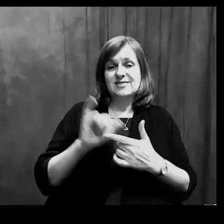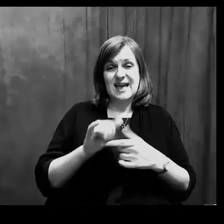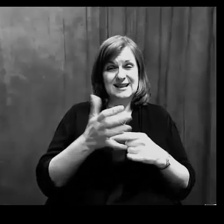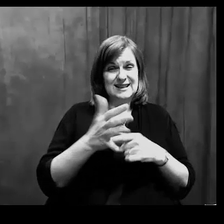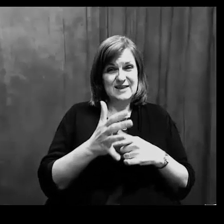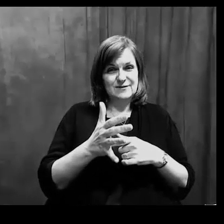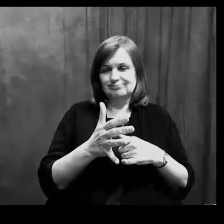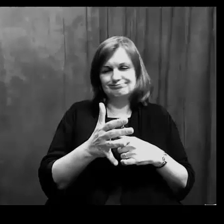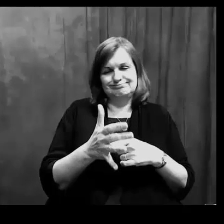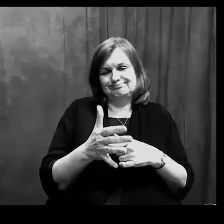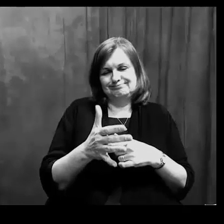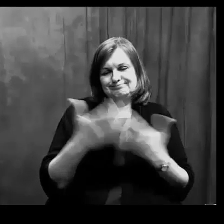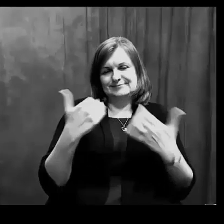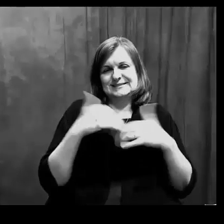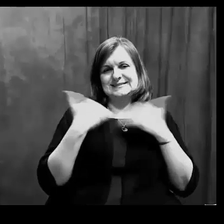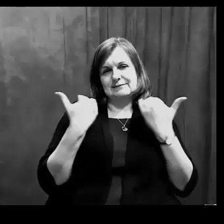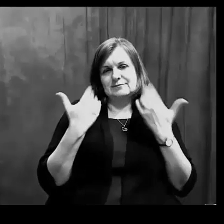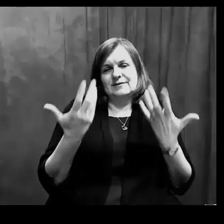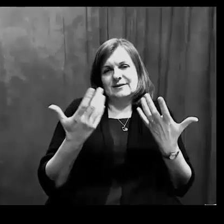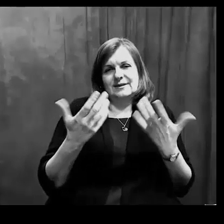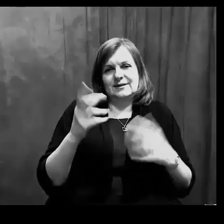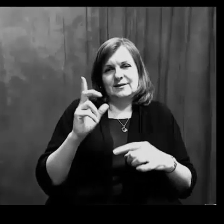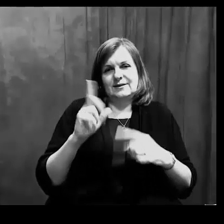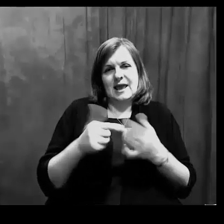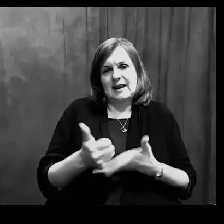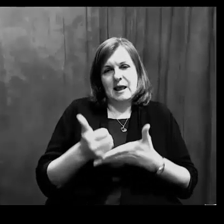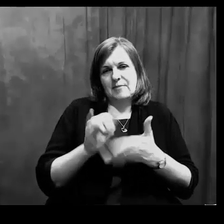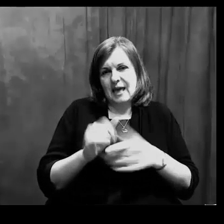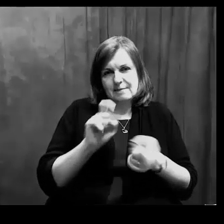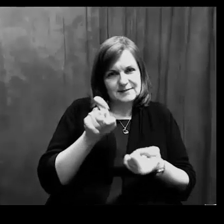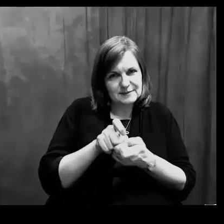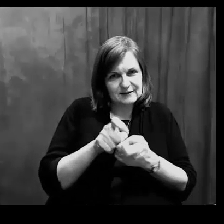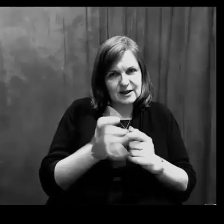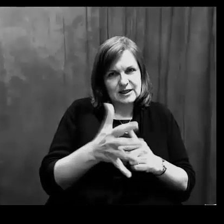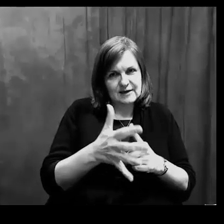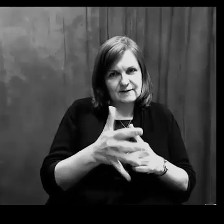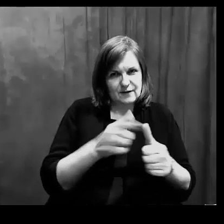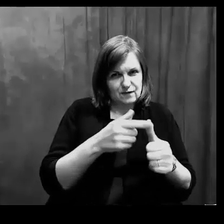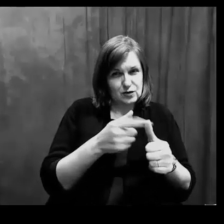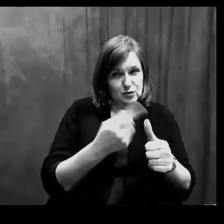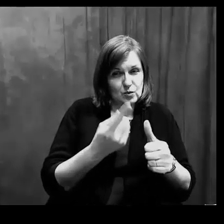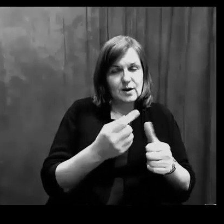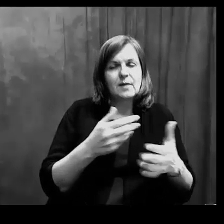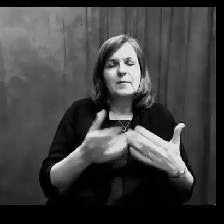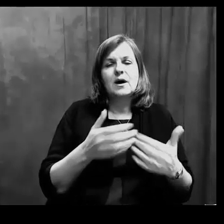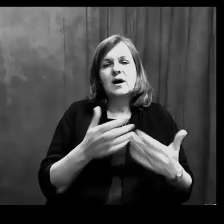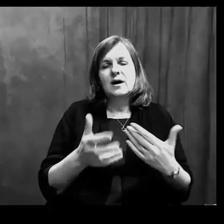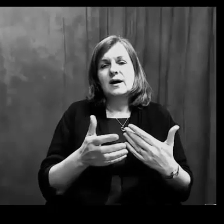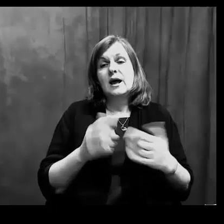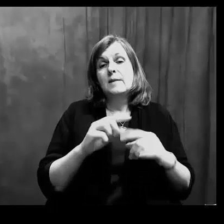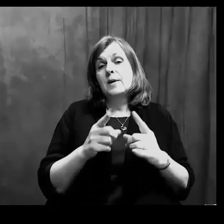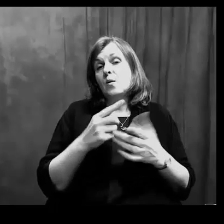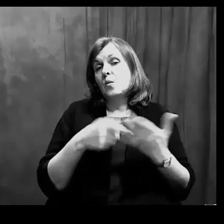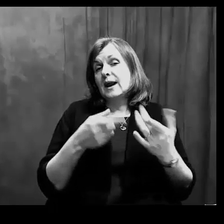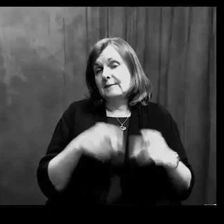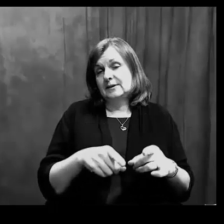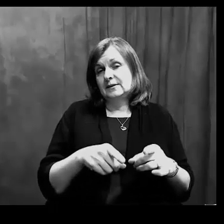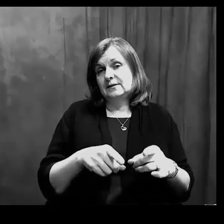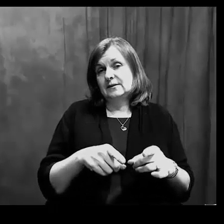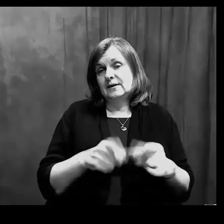that particularly leaf - it's gone - it's done for - OK. but we can do in the plant is it will